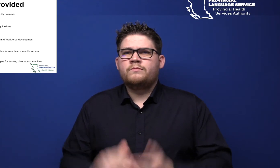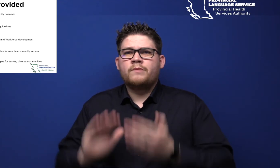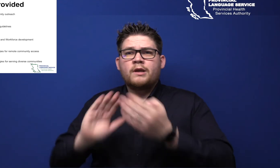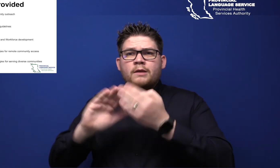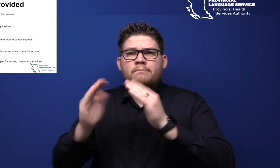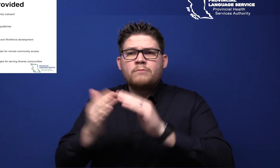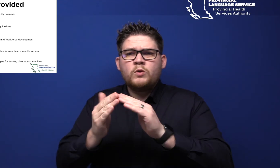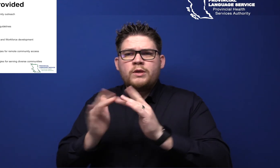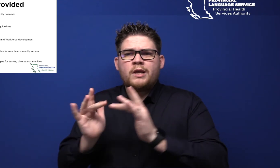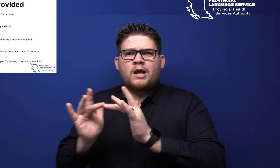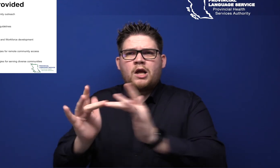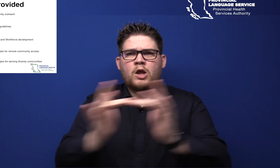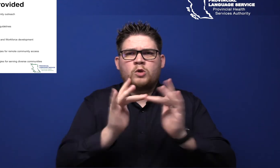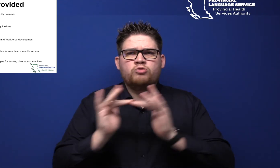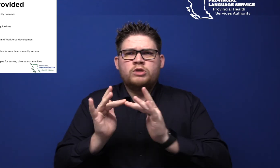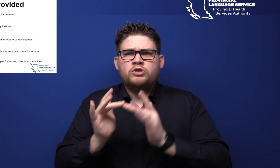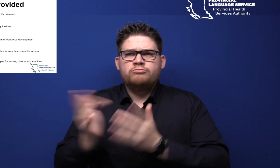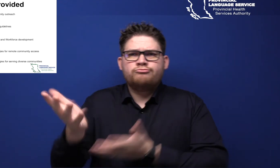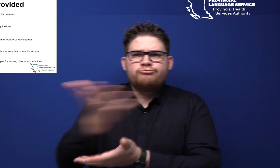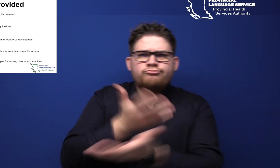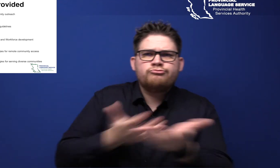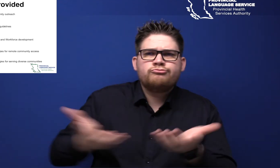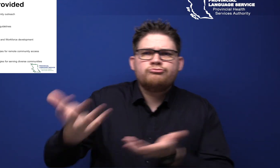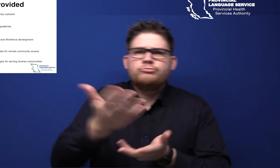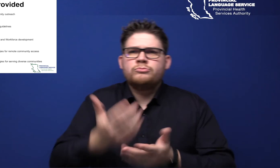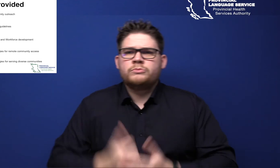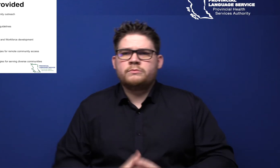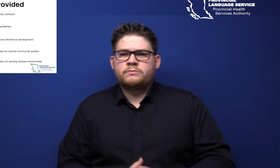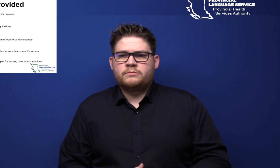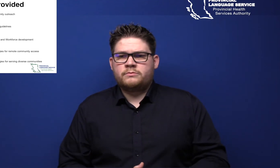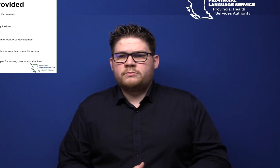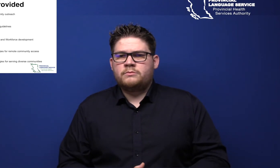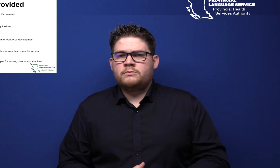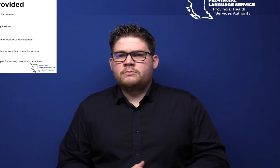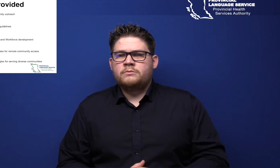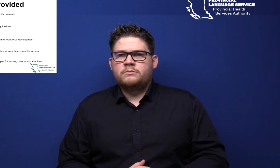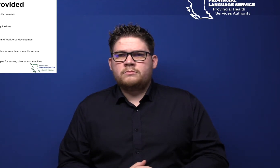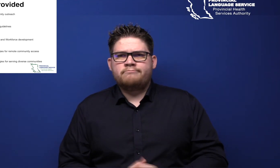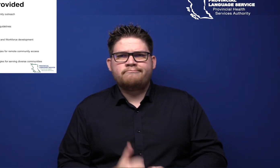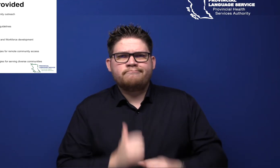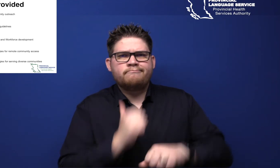DOING COMMUNITY OUTREACH.